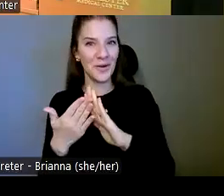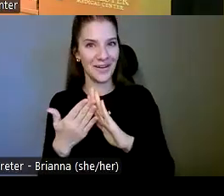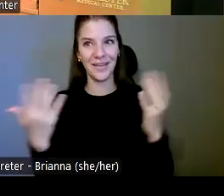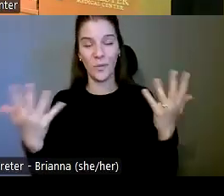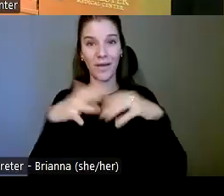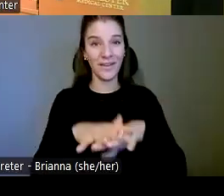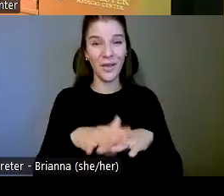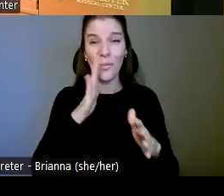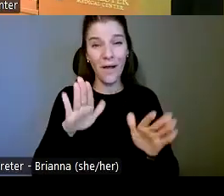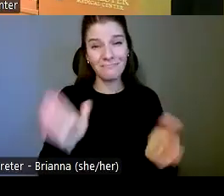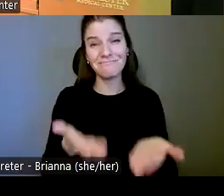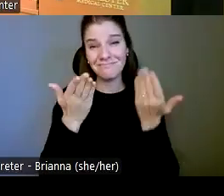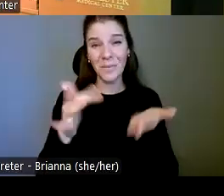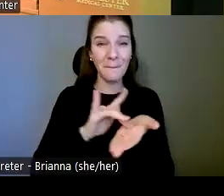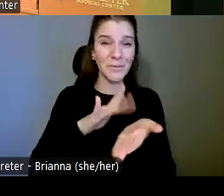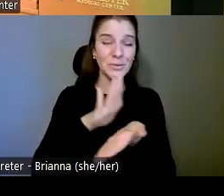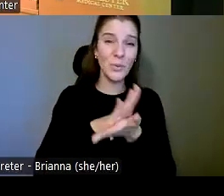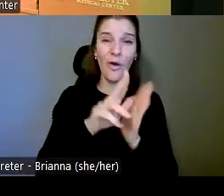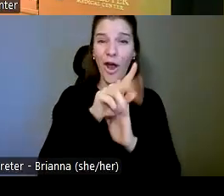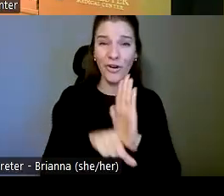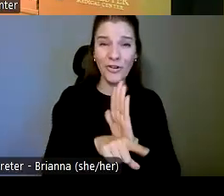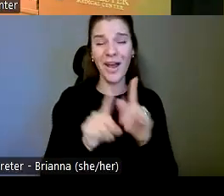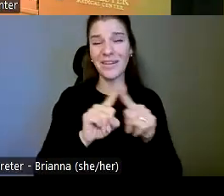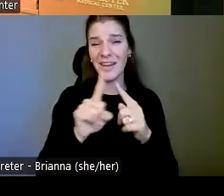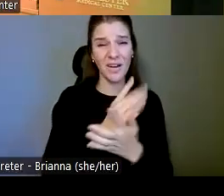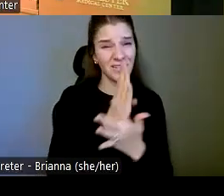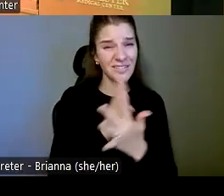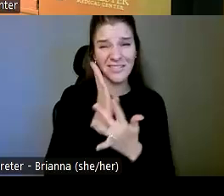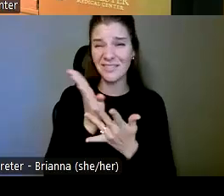medical school, interdisciplinary social work students, nursing students, medical students,